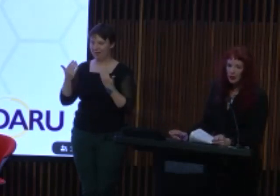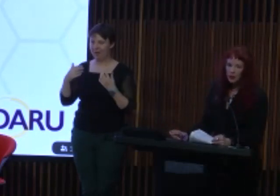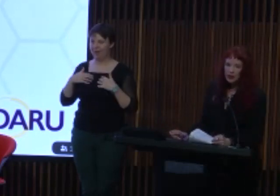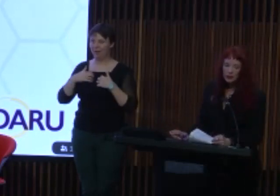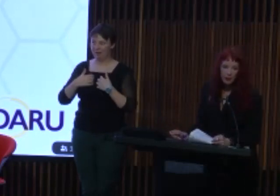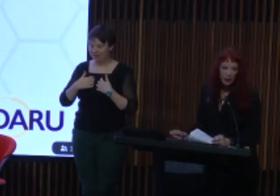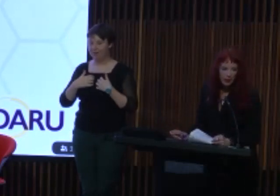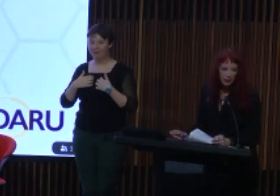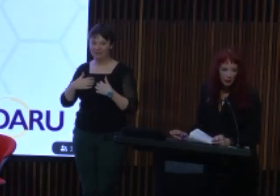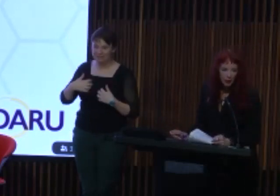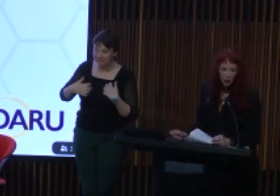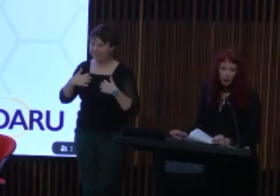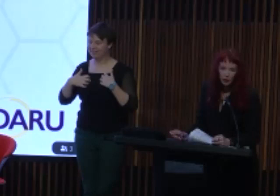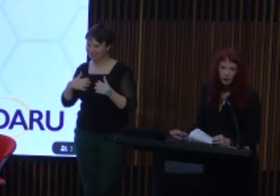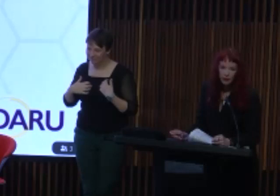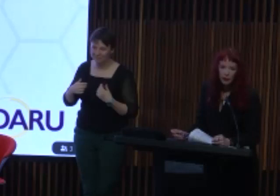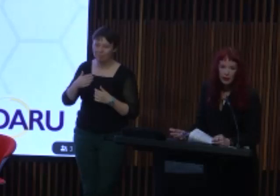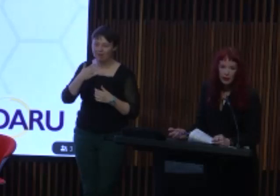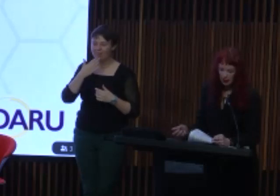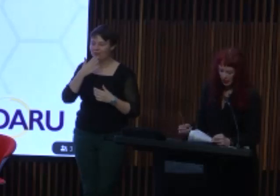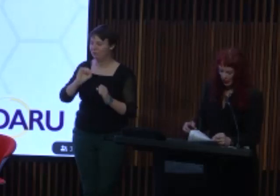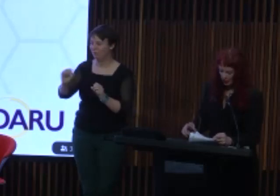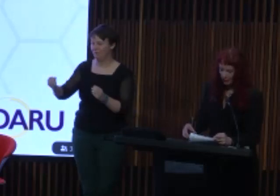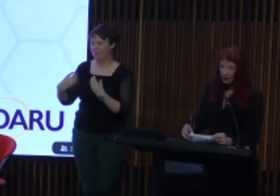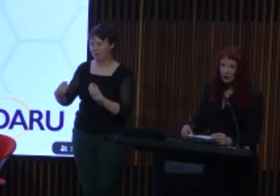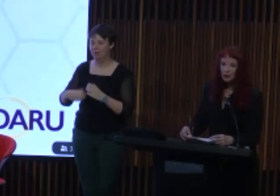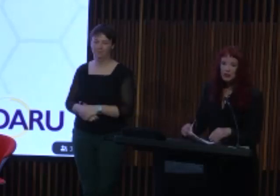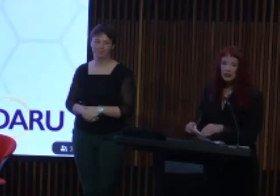enthusiasm happening, but we got a lot of good feedback. The fact that it was nearly